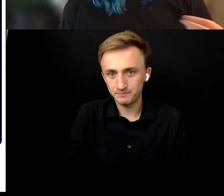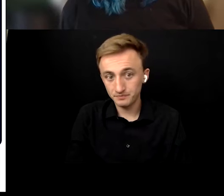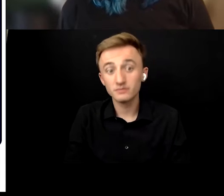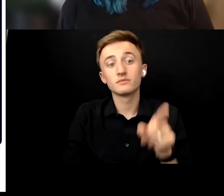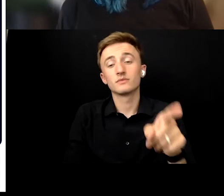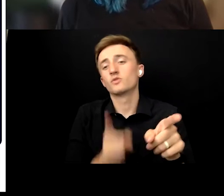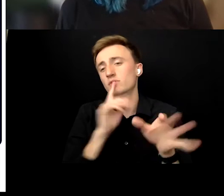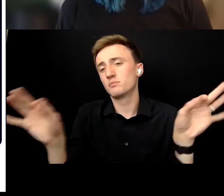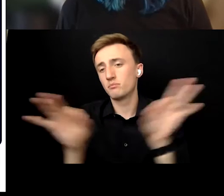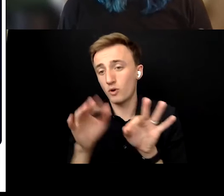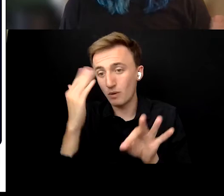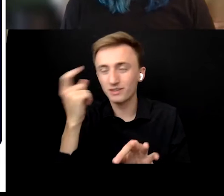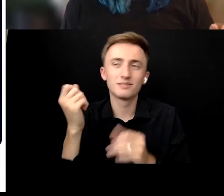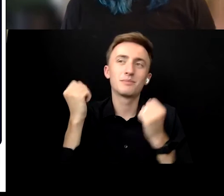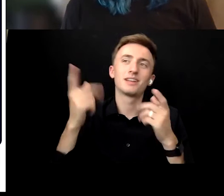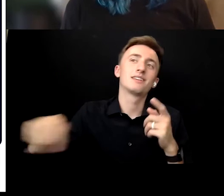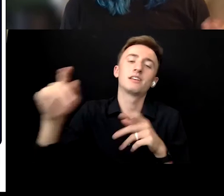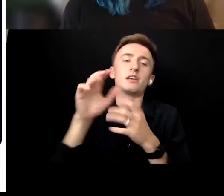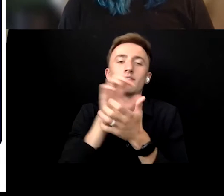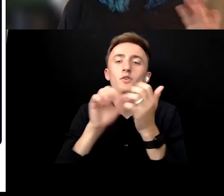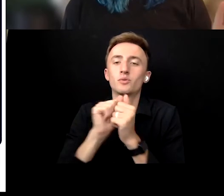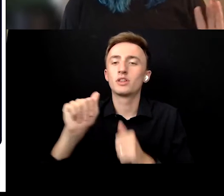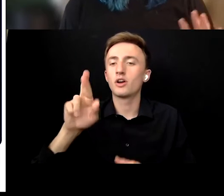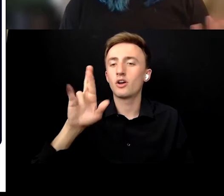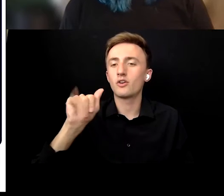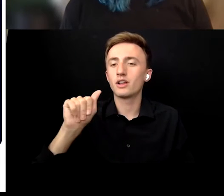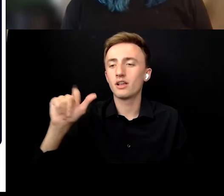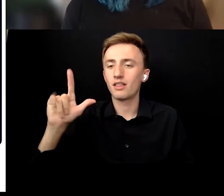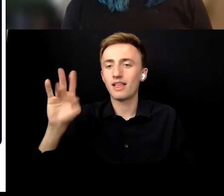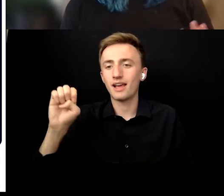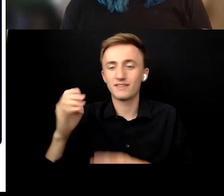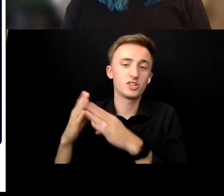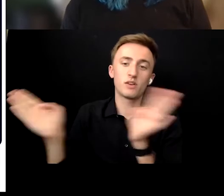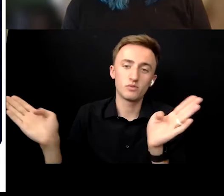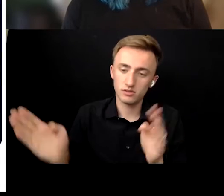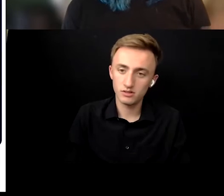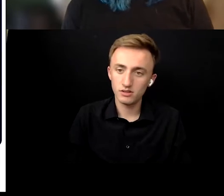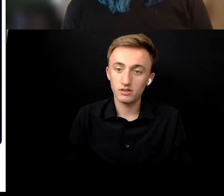there is a lot of confusion around aria-live in general. Totally, totally understandable,